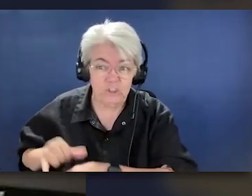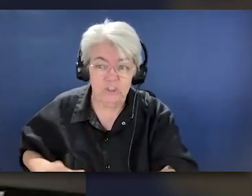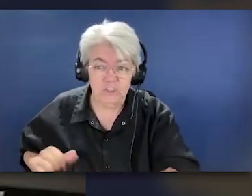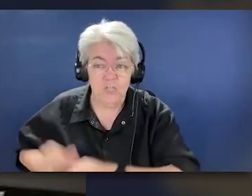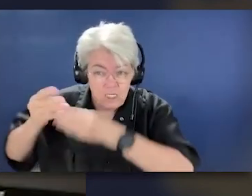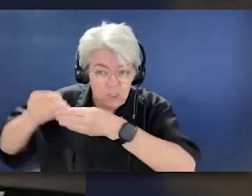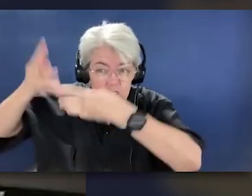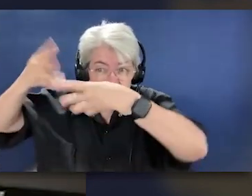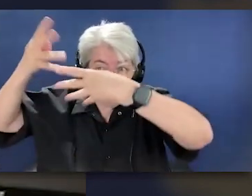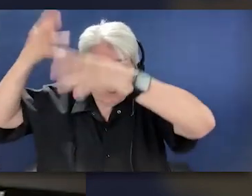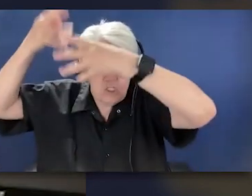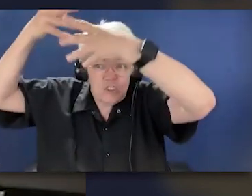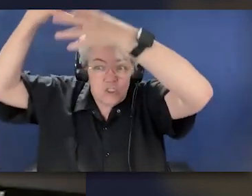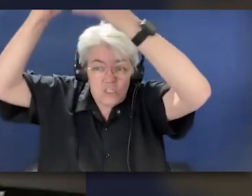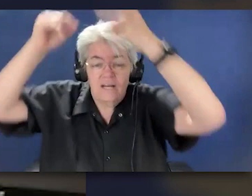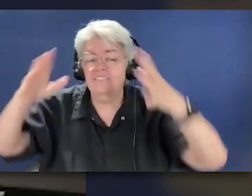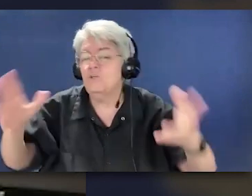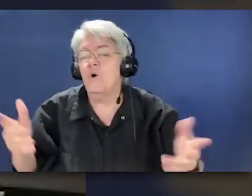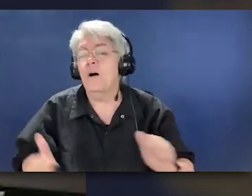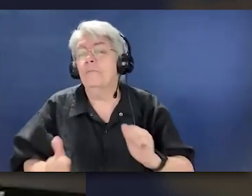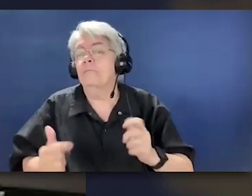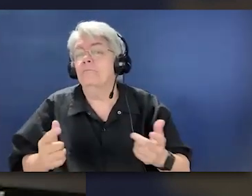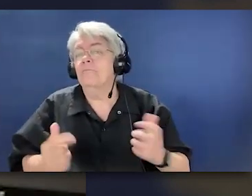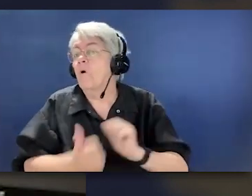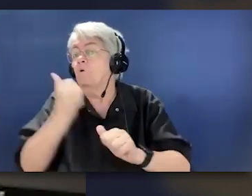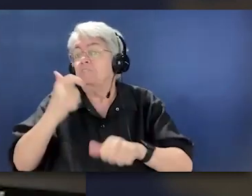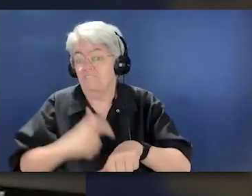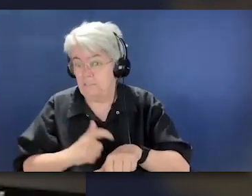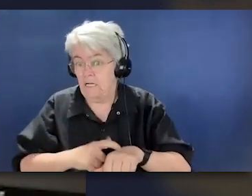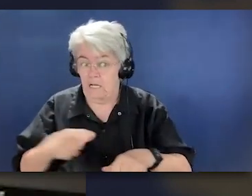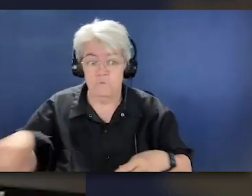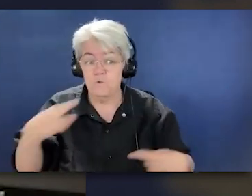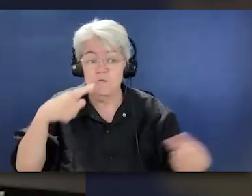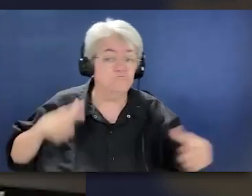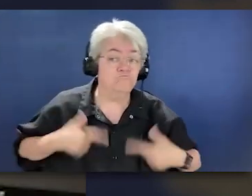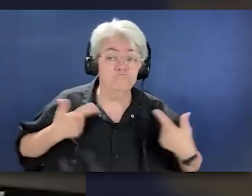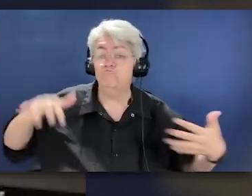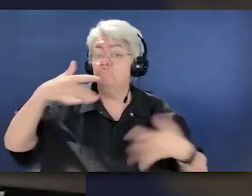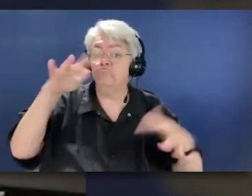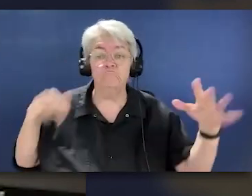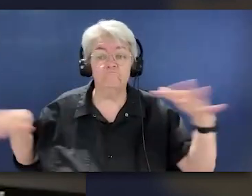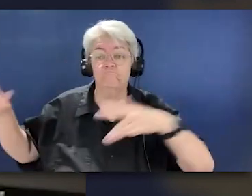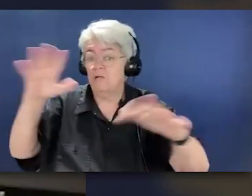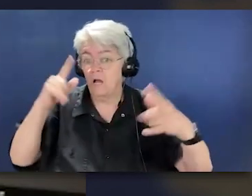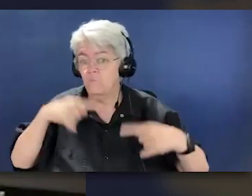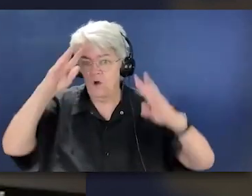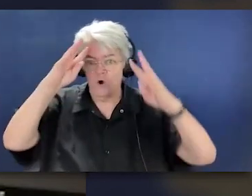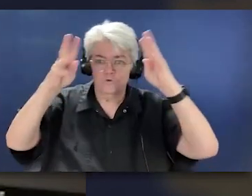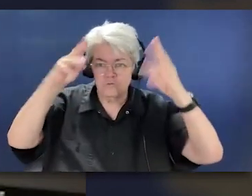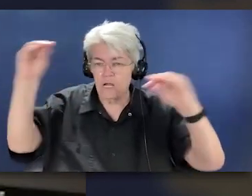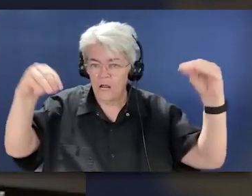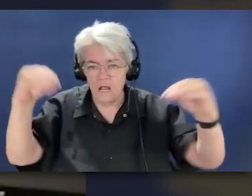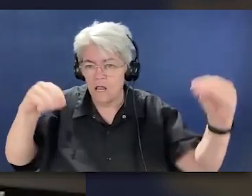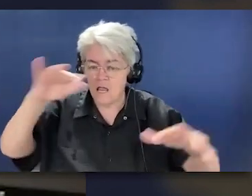we live and teach and circulate in a world where we are constantly creating data that we don’t know